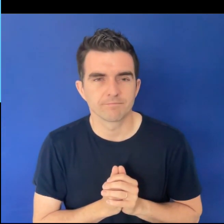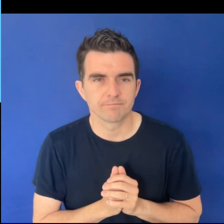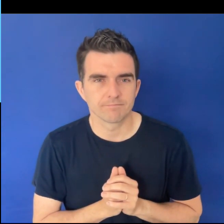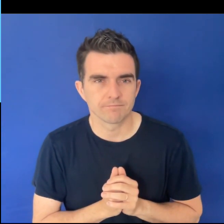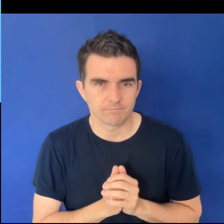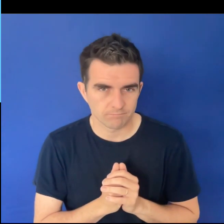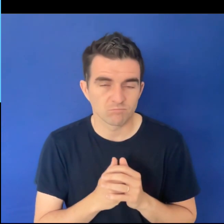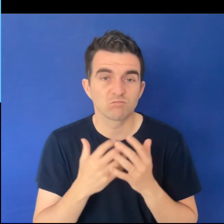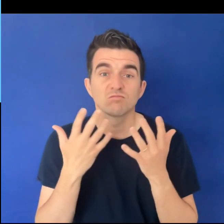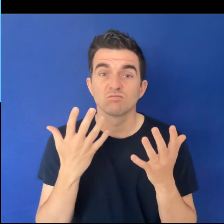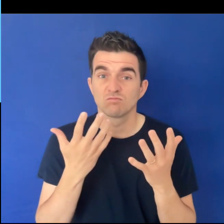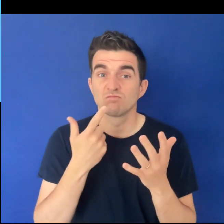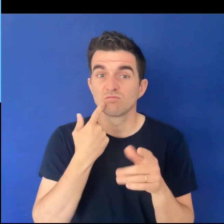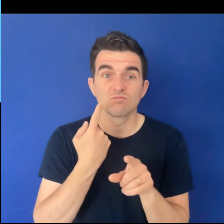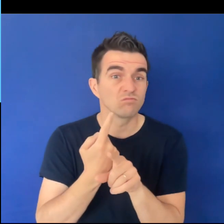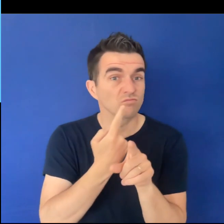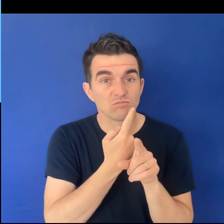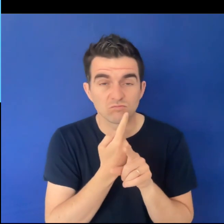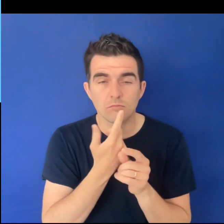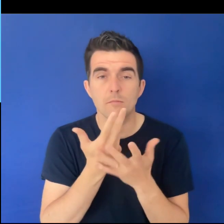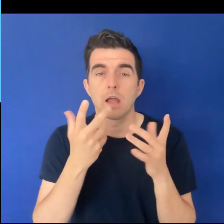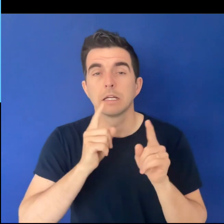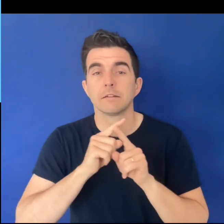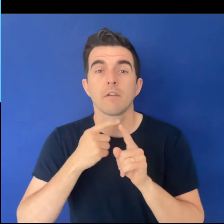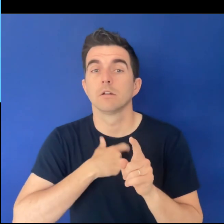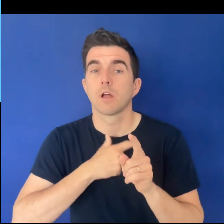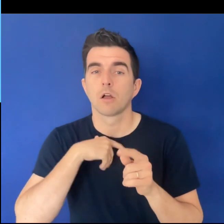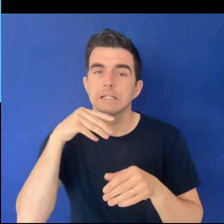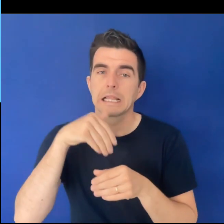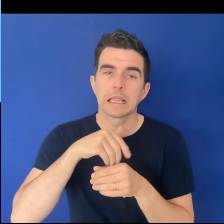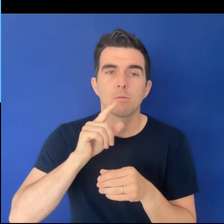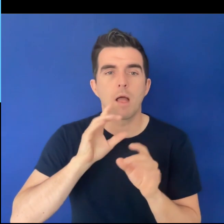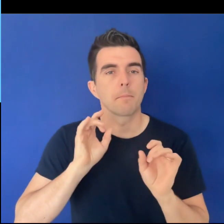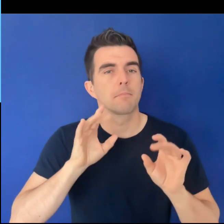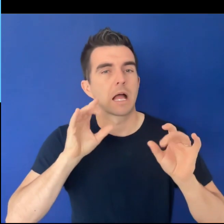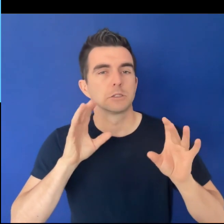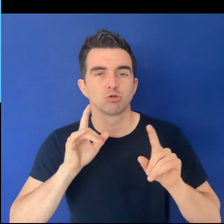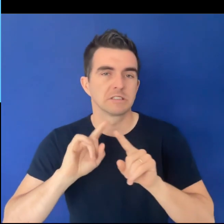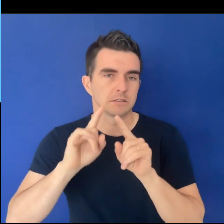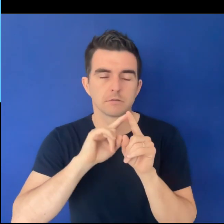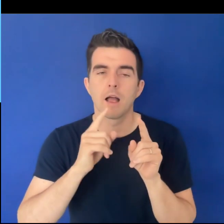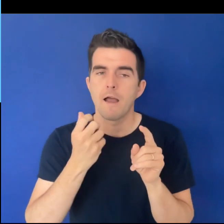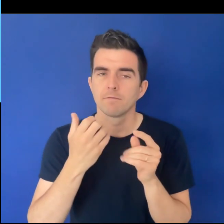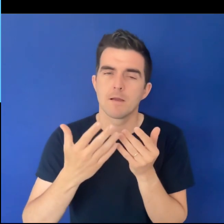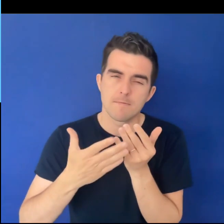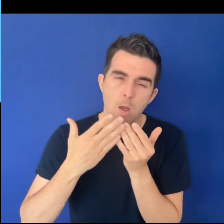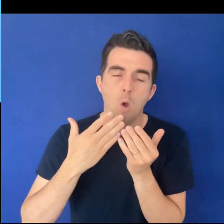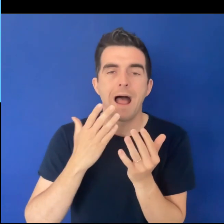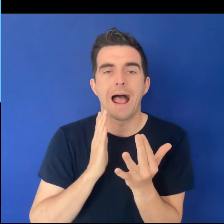Beyond that, when having conversations with the many characters in magical delicacy, there are even more accessibility options.